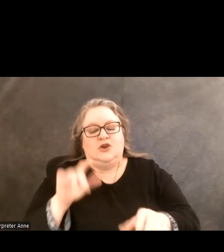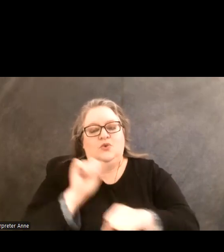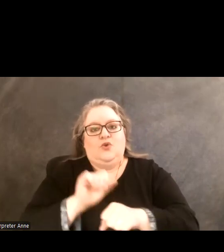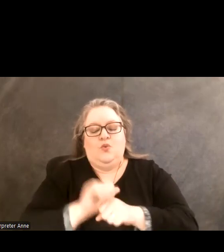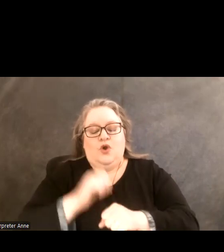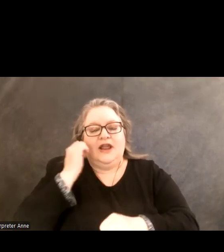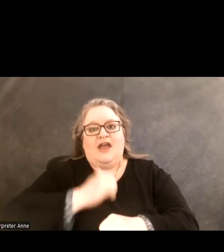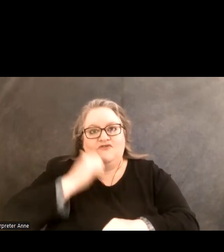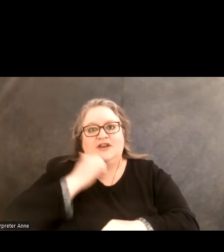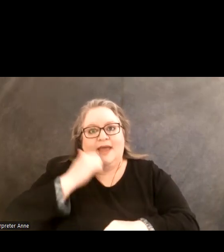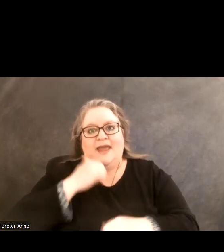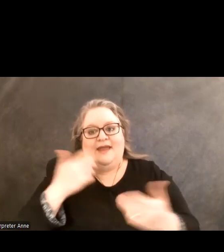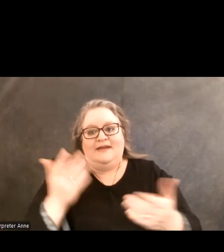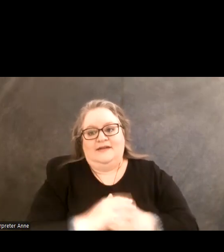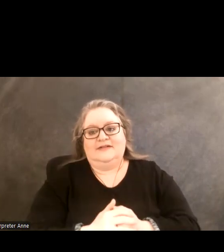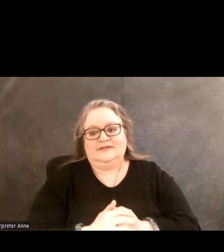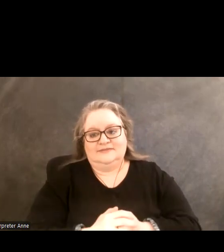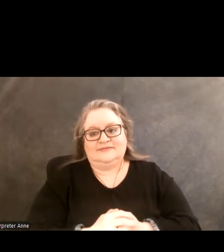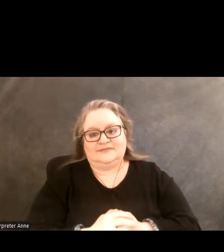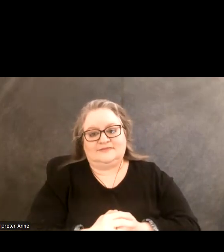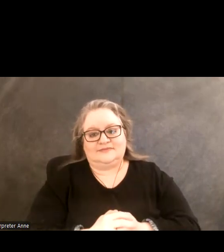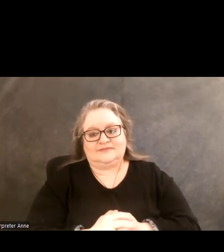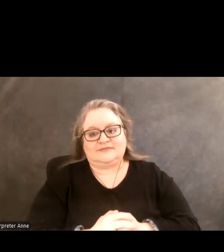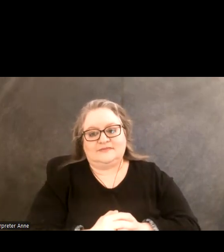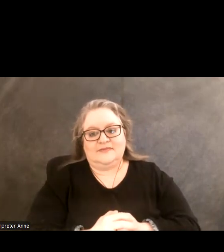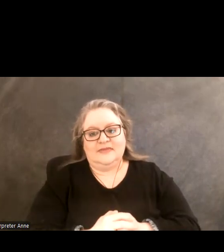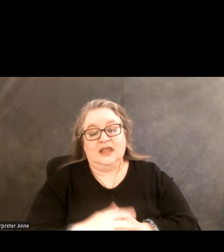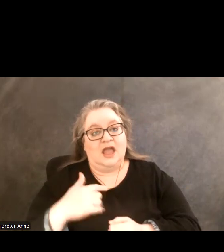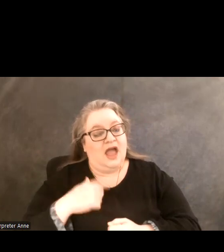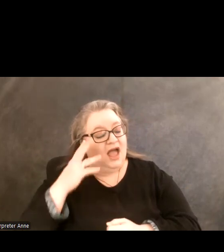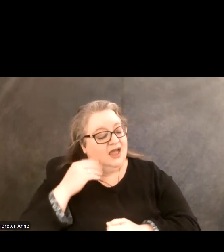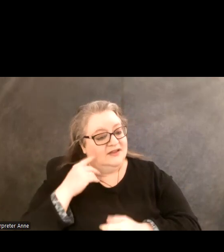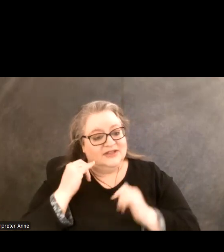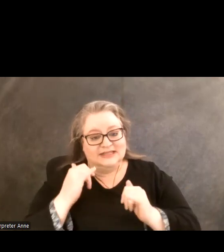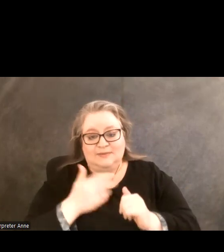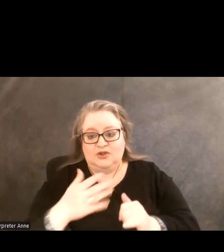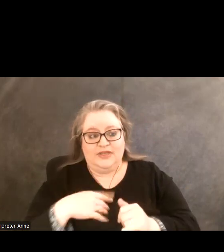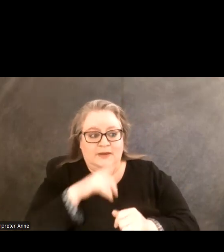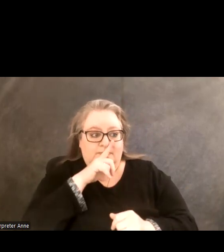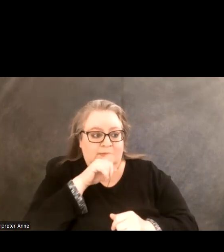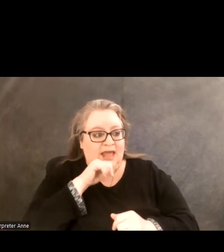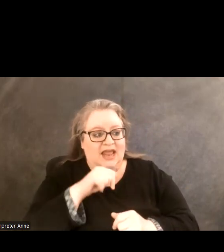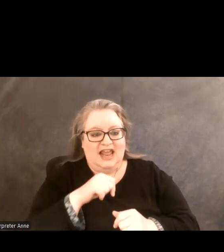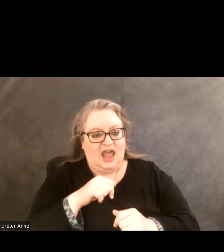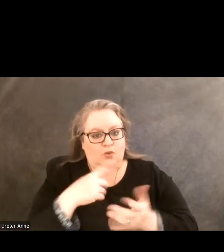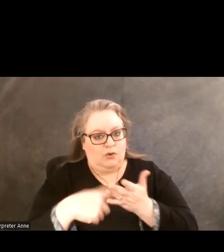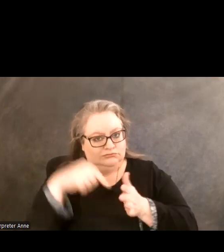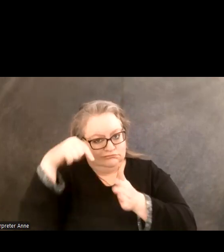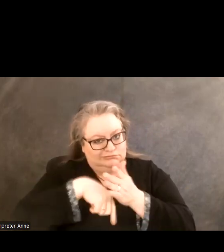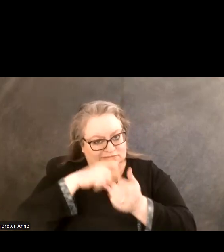day. I've run into a similar thing and I won't go into gory detail here, but having a conversation